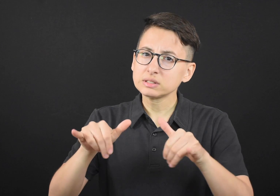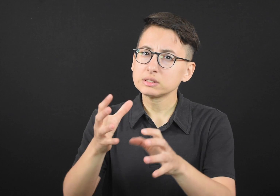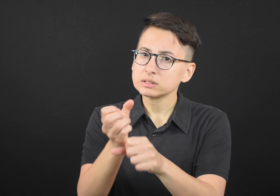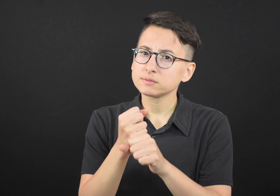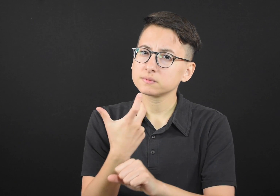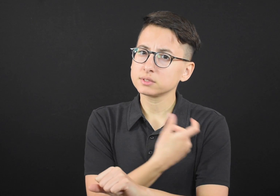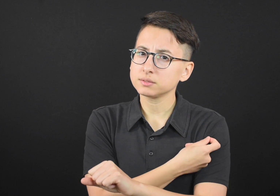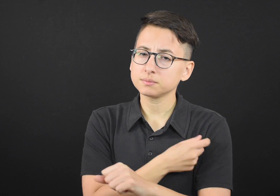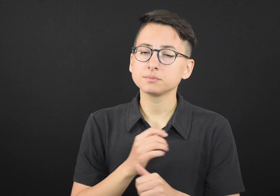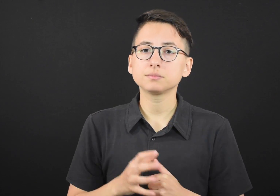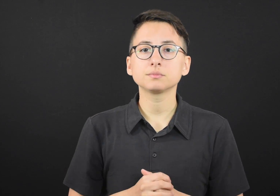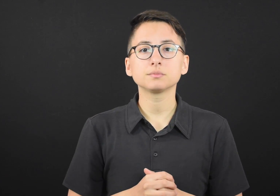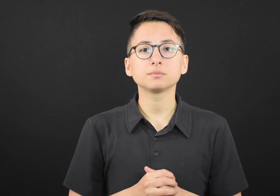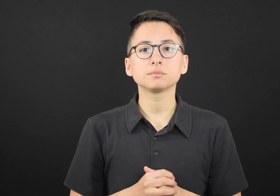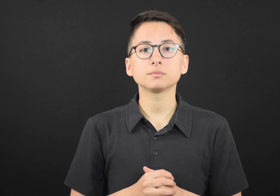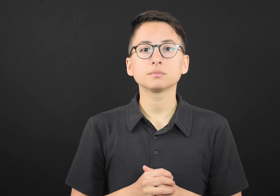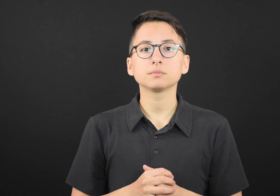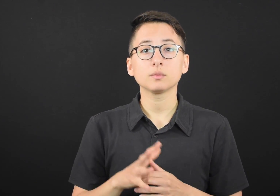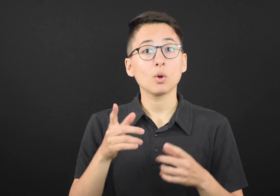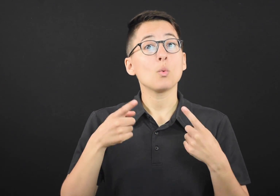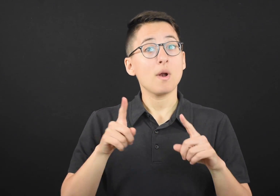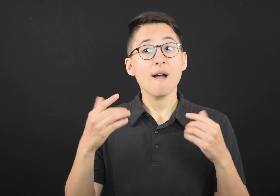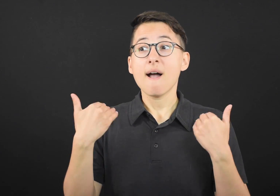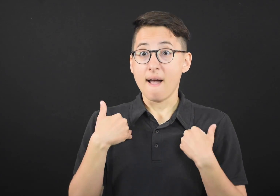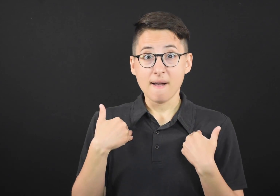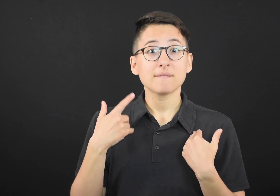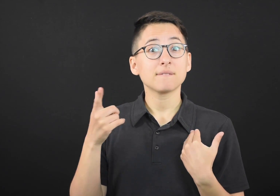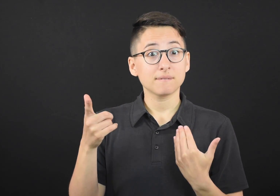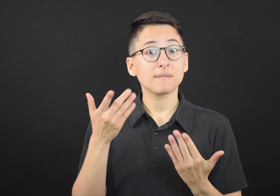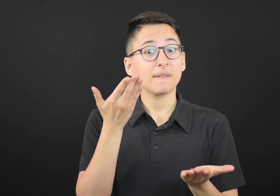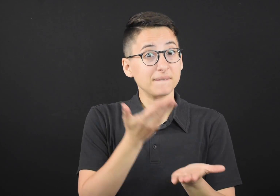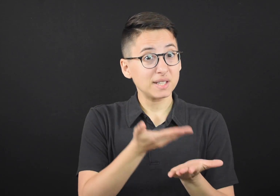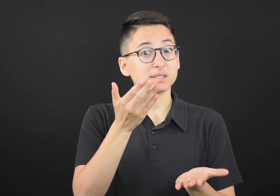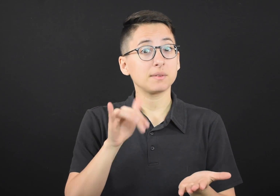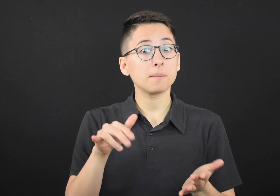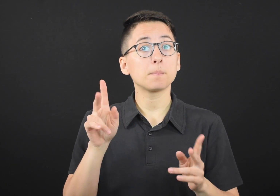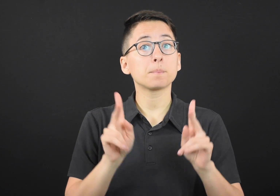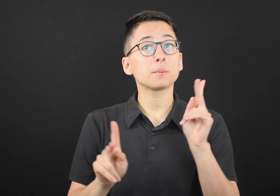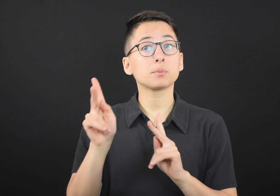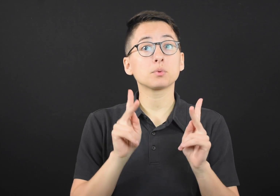the vaccine. While there is some evidence that people who been